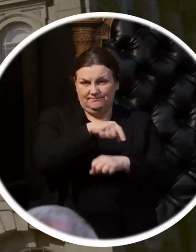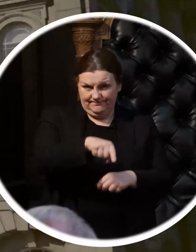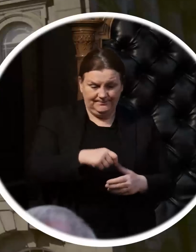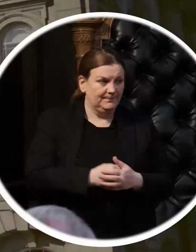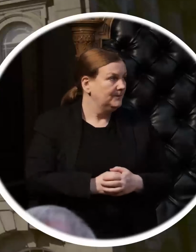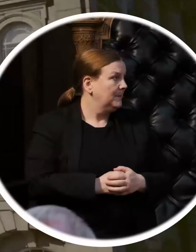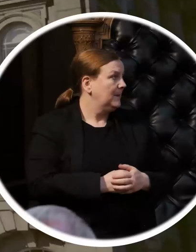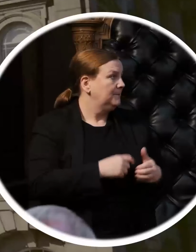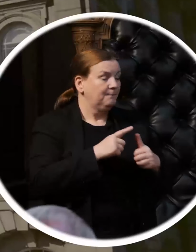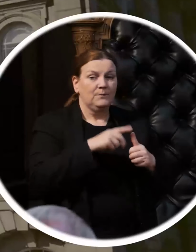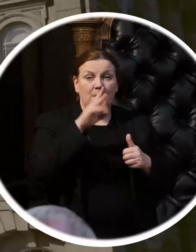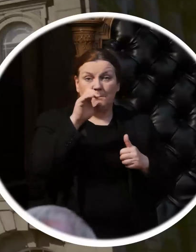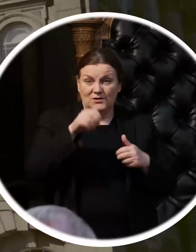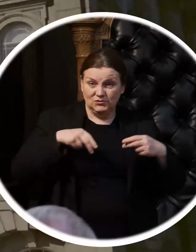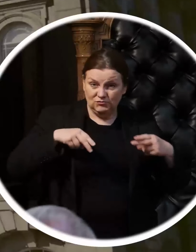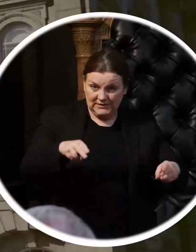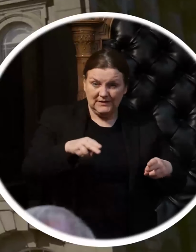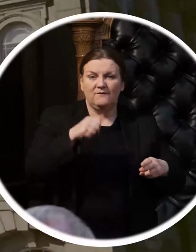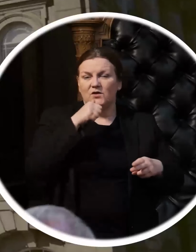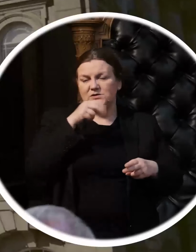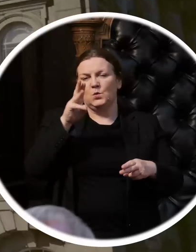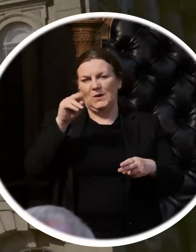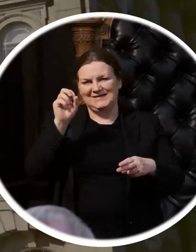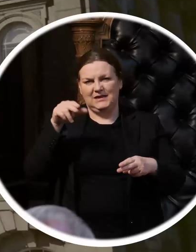We have Pearse Street, which was originally Westland Row,